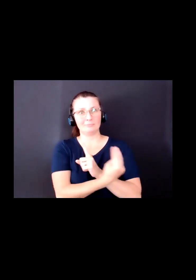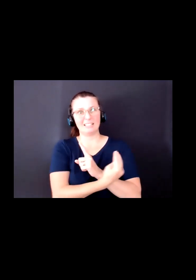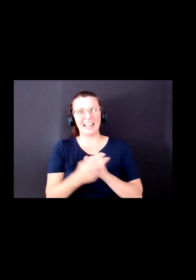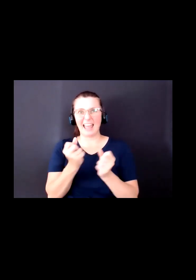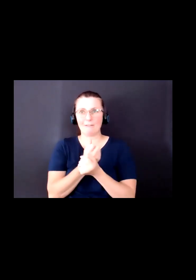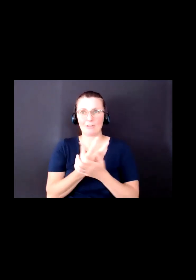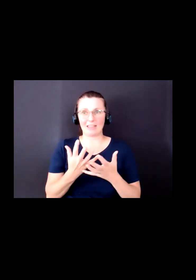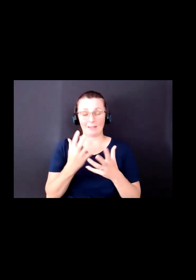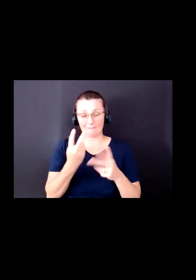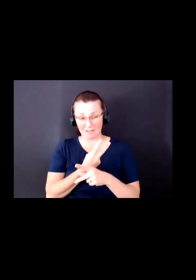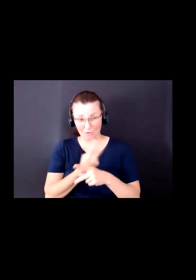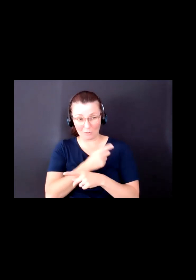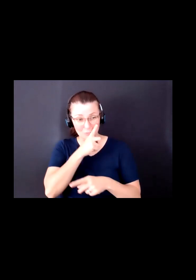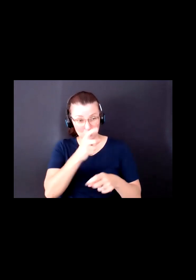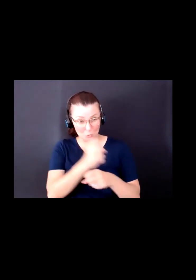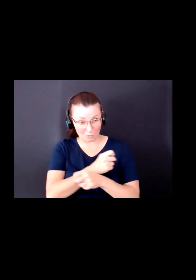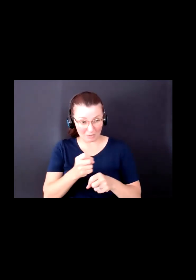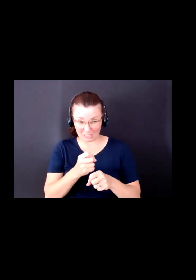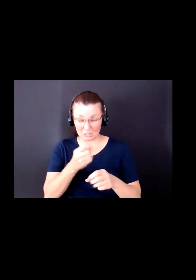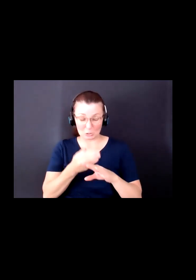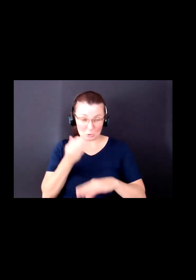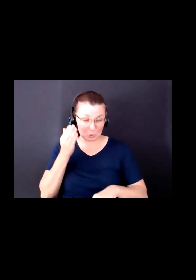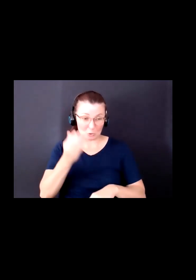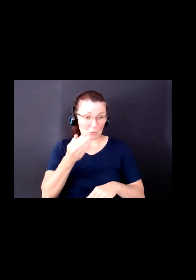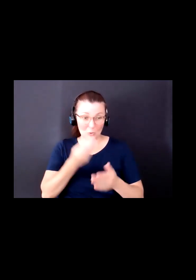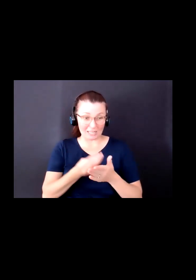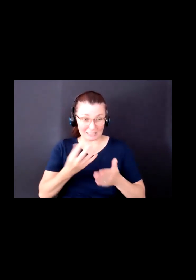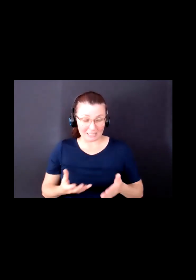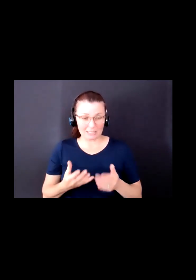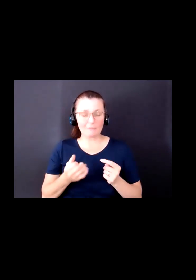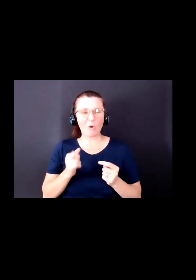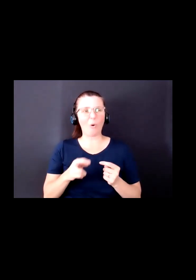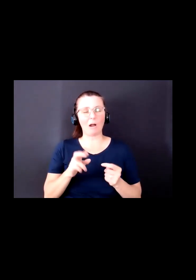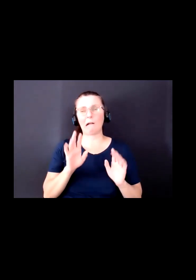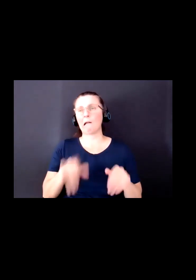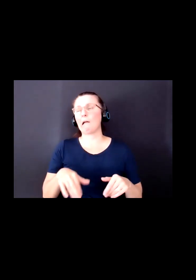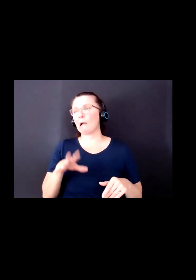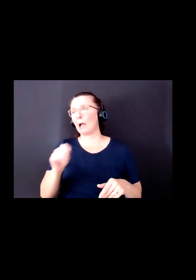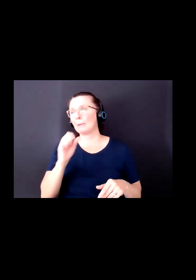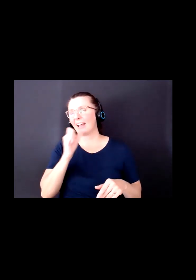it is an undo burden and it's not "I don't feel like doing this."